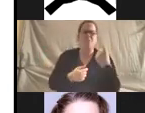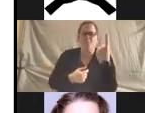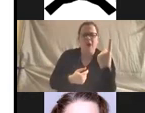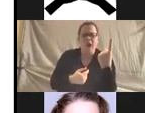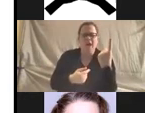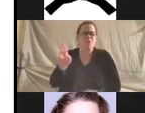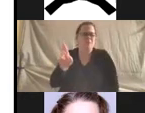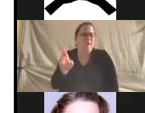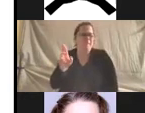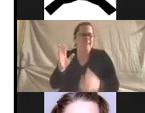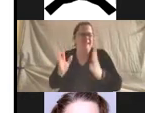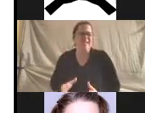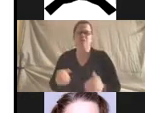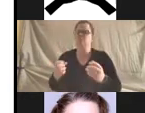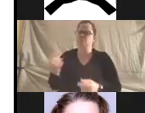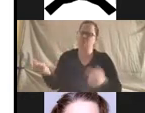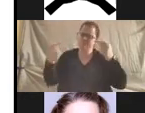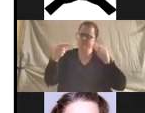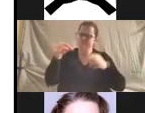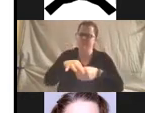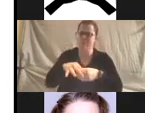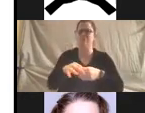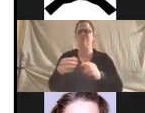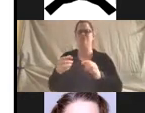to come and vote for that bill and no one would.